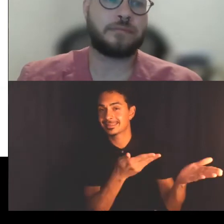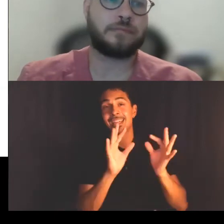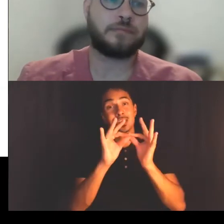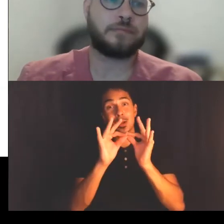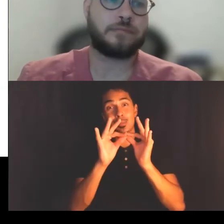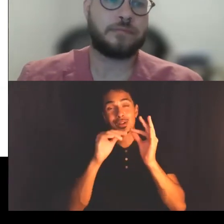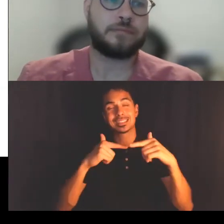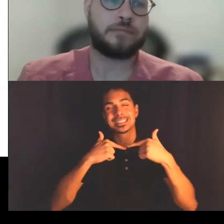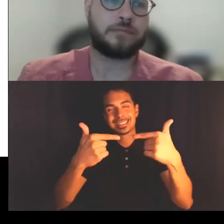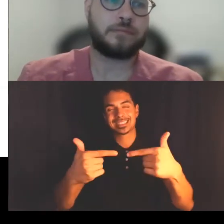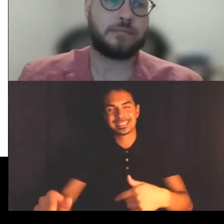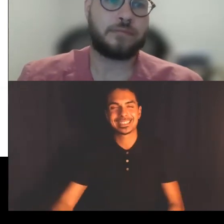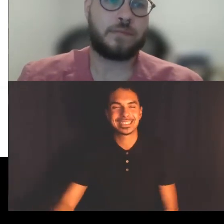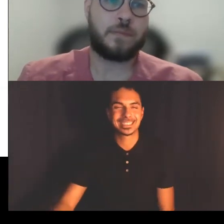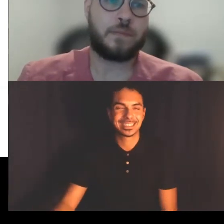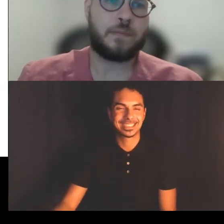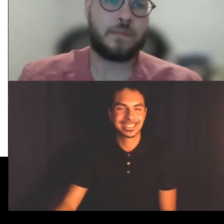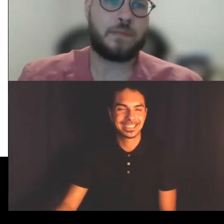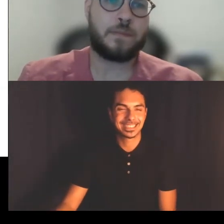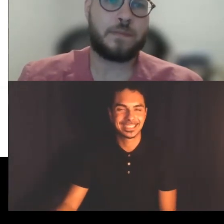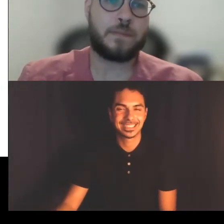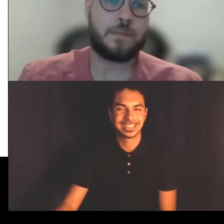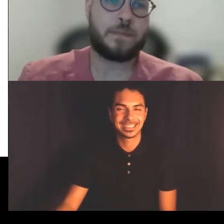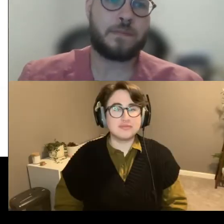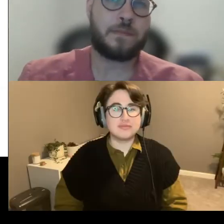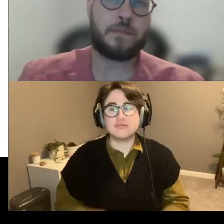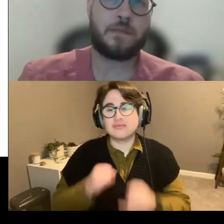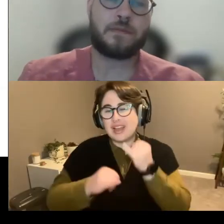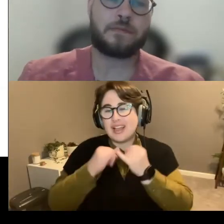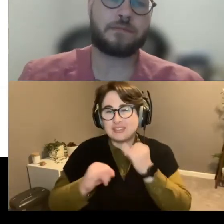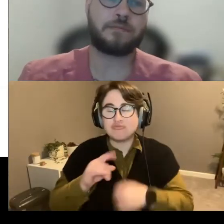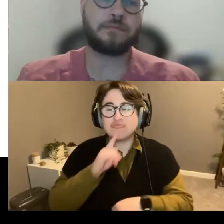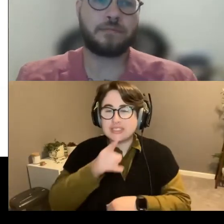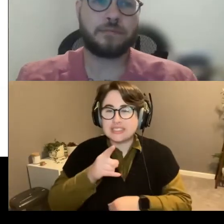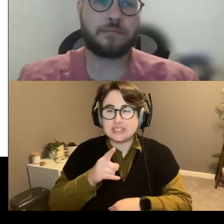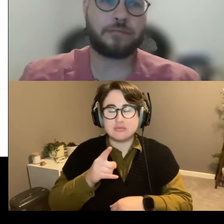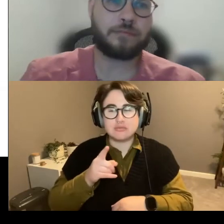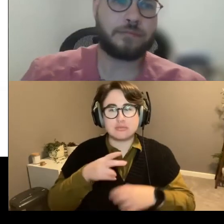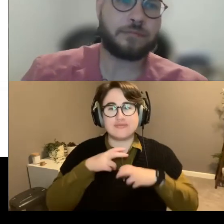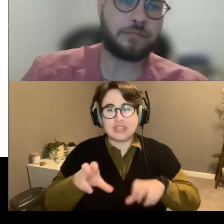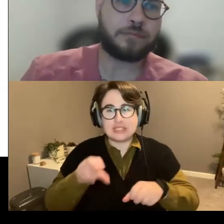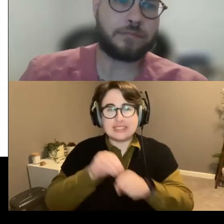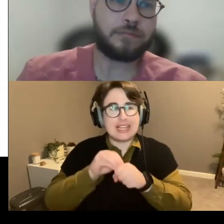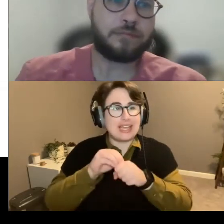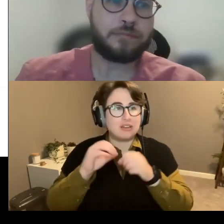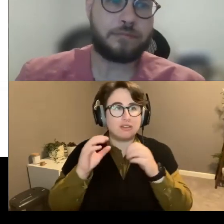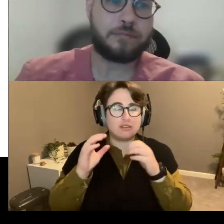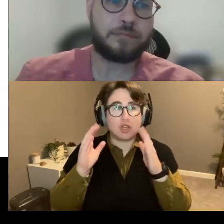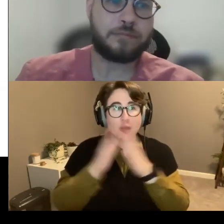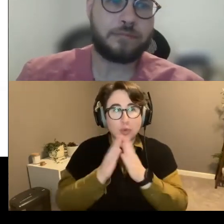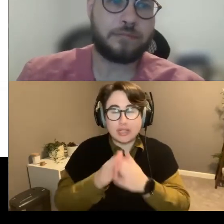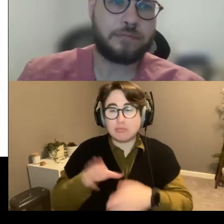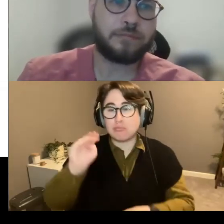Once again, really invest in community aid, share sources, start organizations if you don't have any,